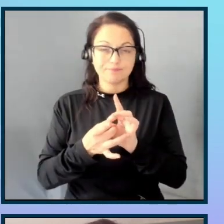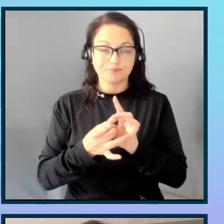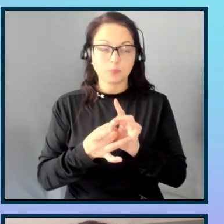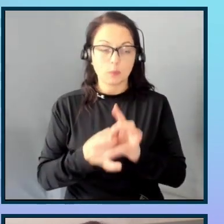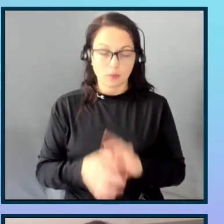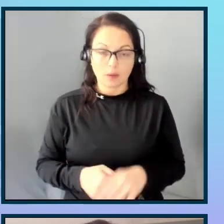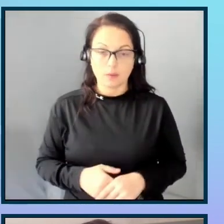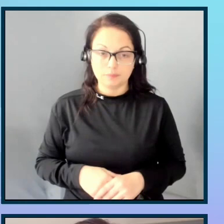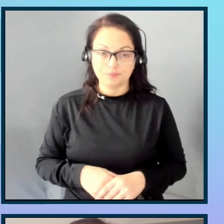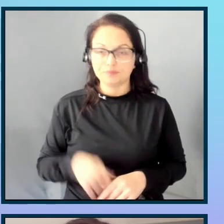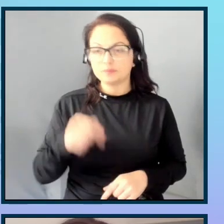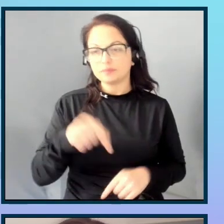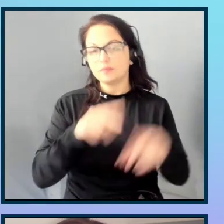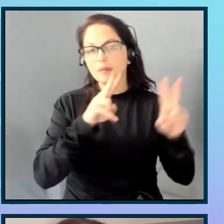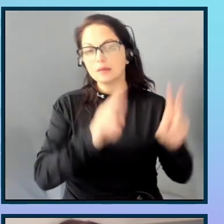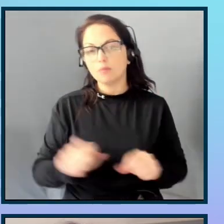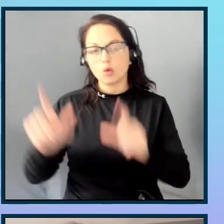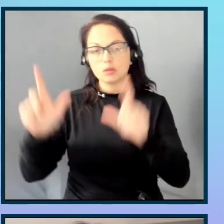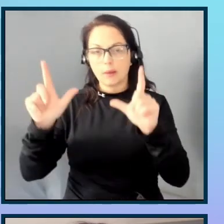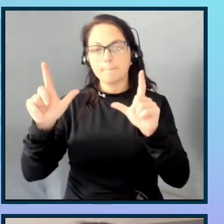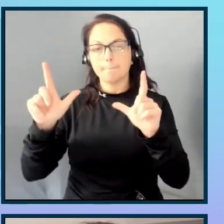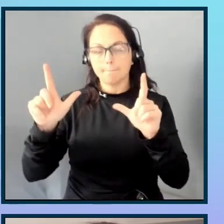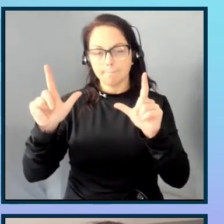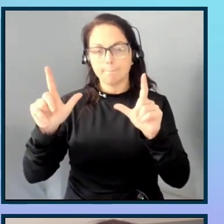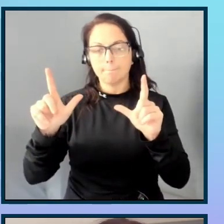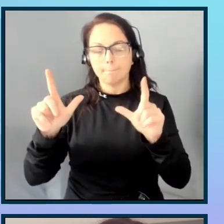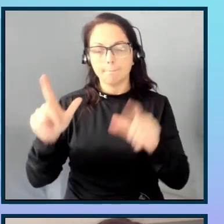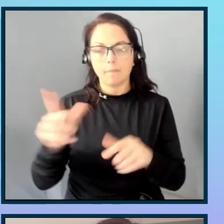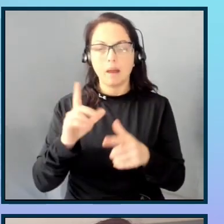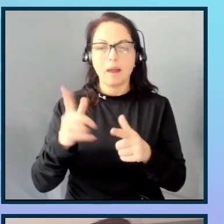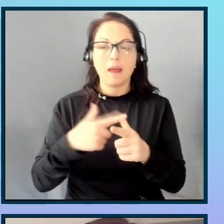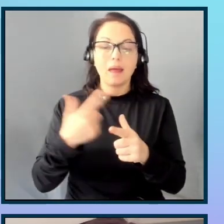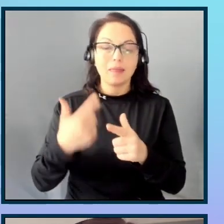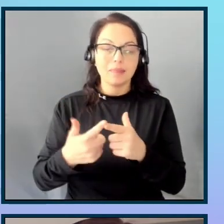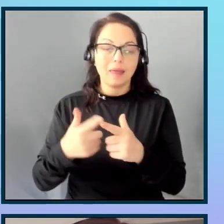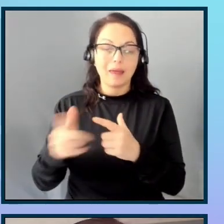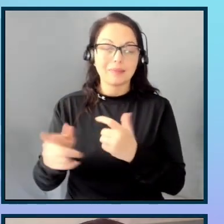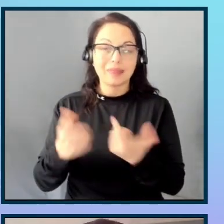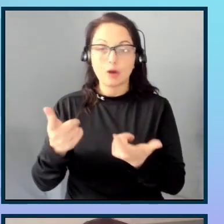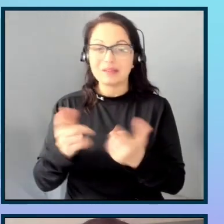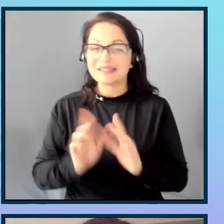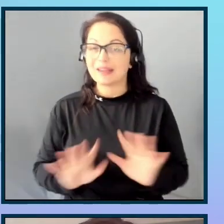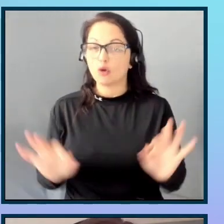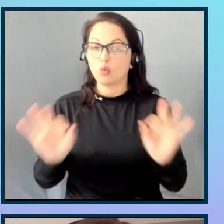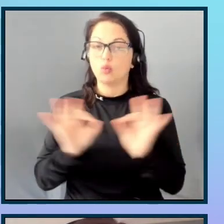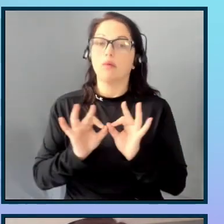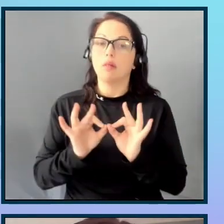This pulls it up, puts it into its own thing. And then there's a critical error, which you can add off any else,